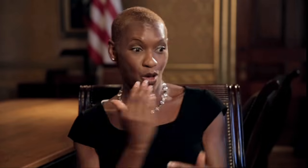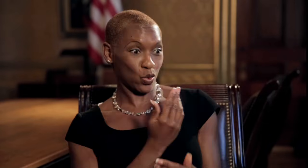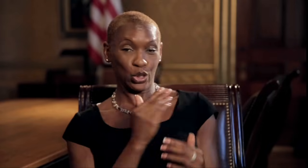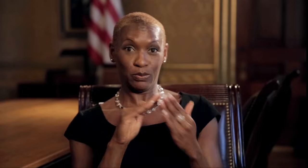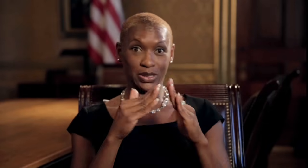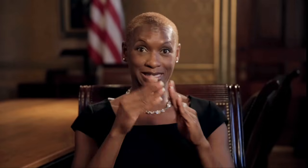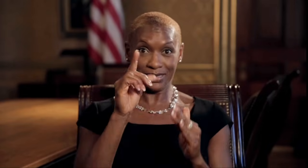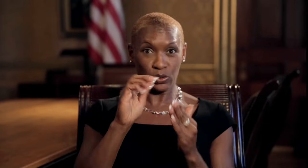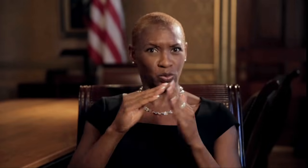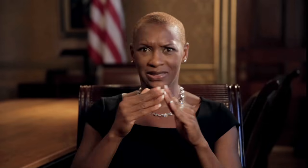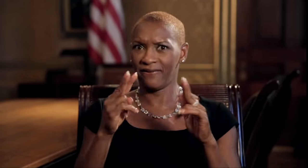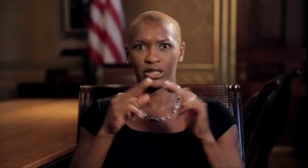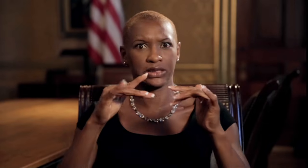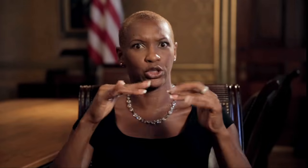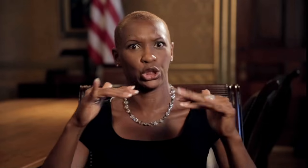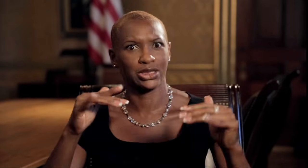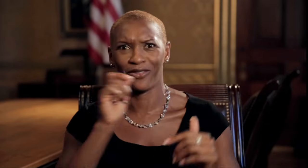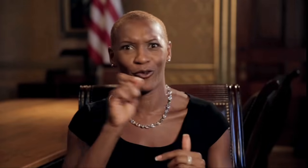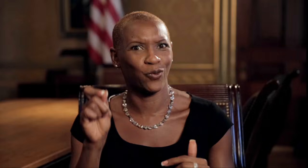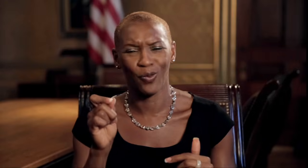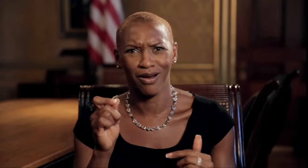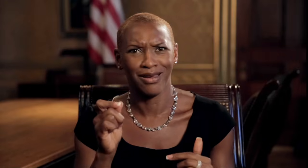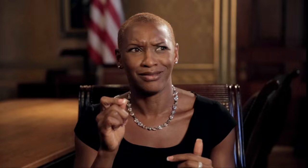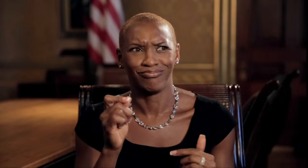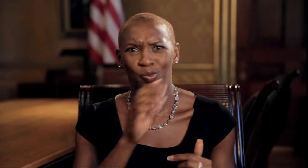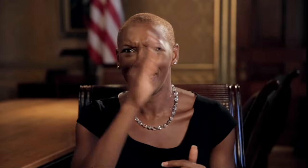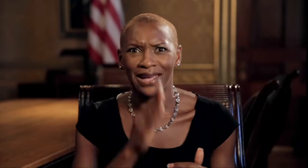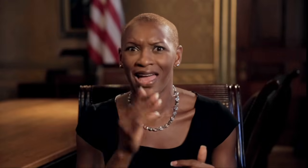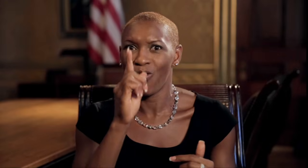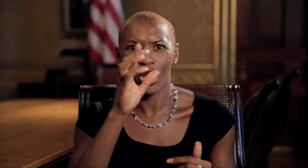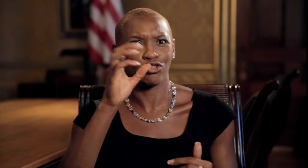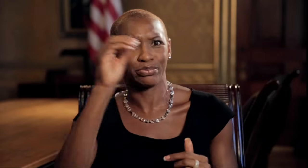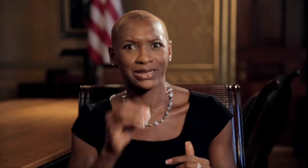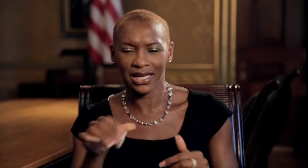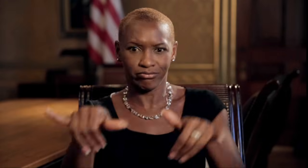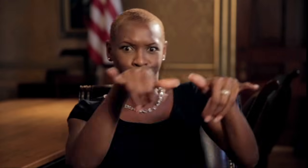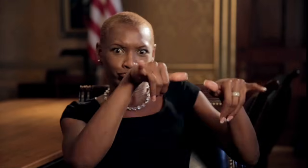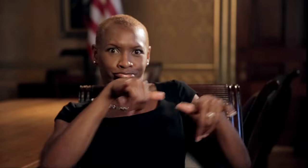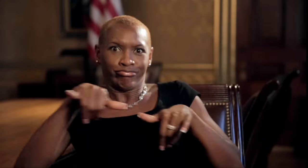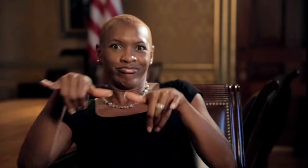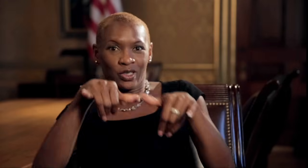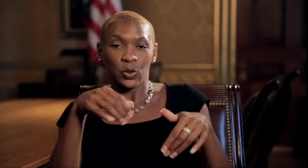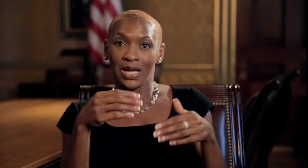Our community, the disabled community, is very diverse. Therefore, there will never be 100% consensus.